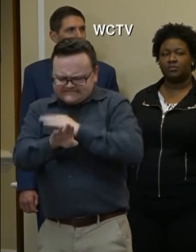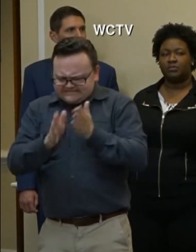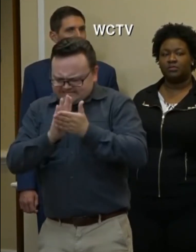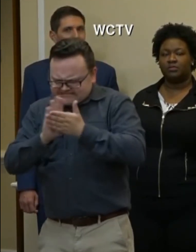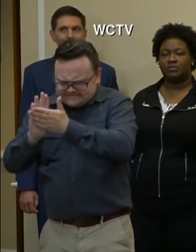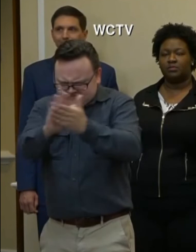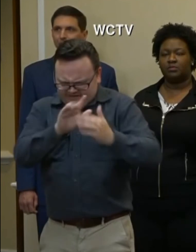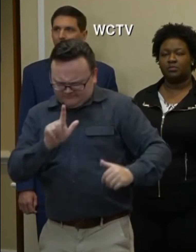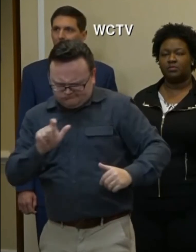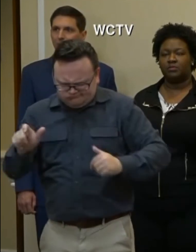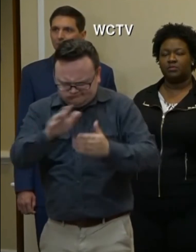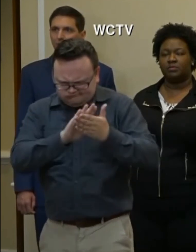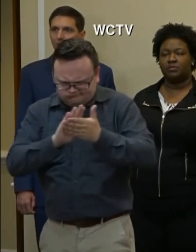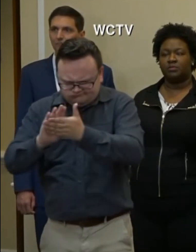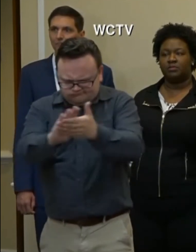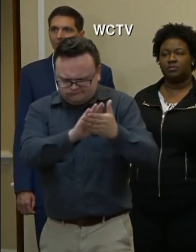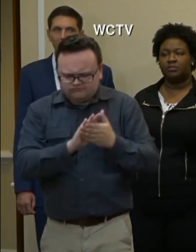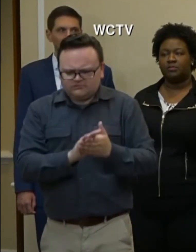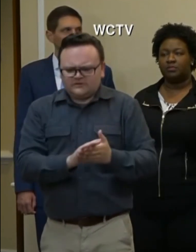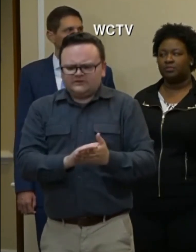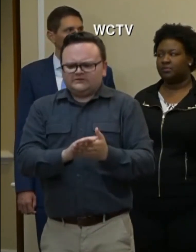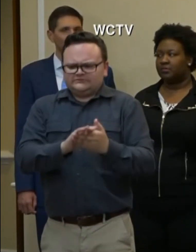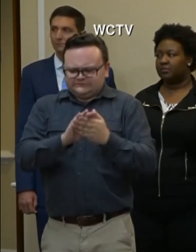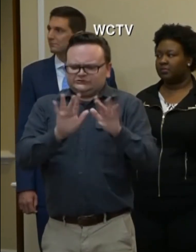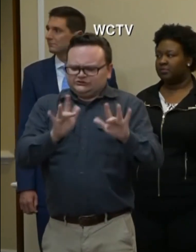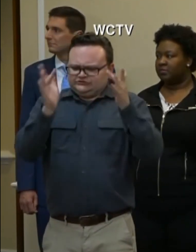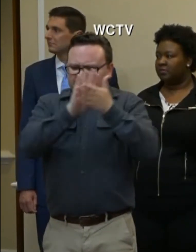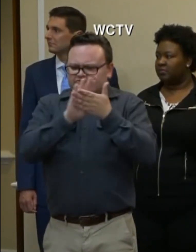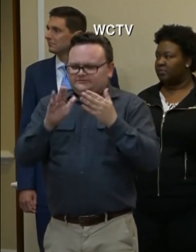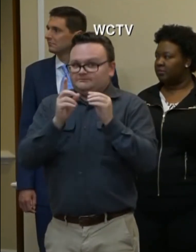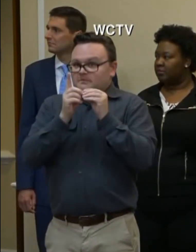those theme parks in good working order